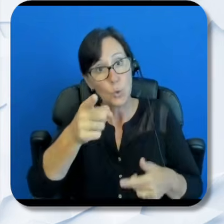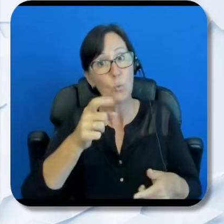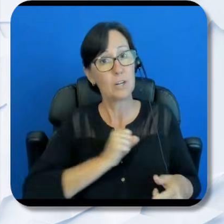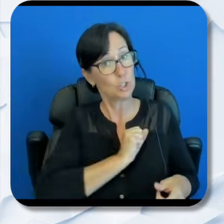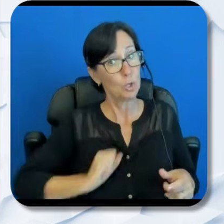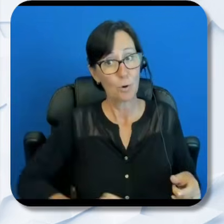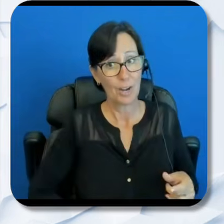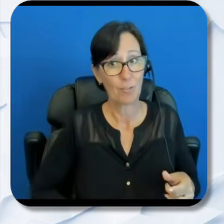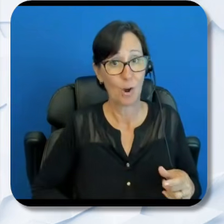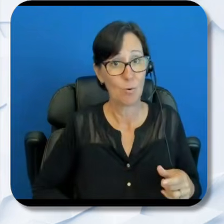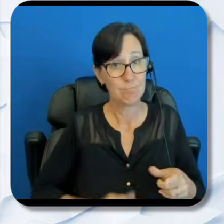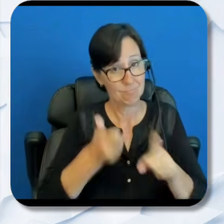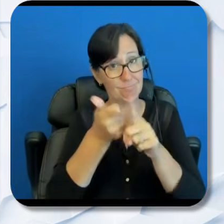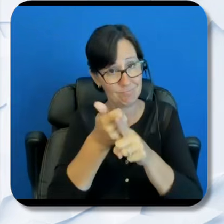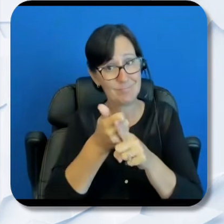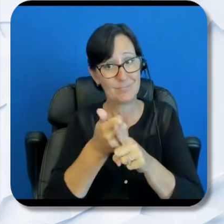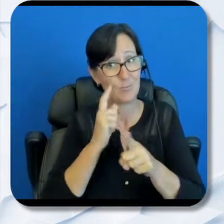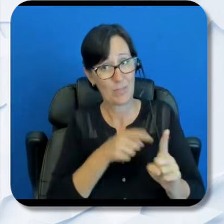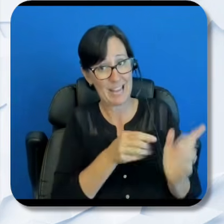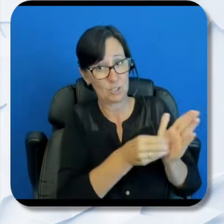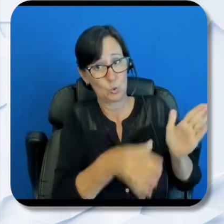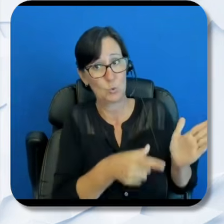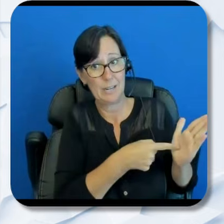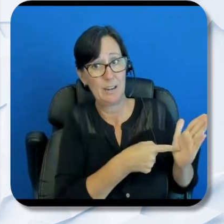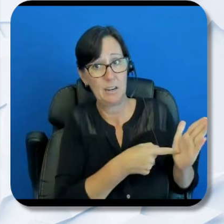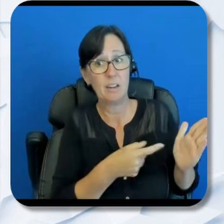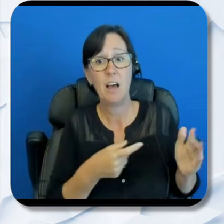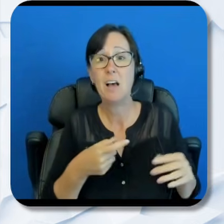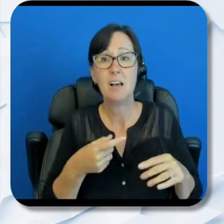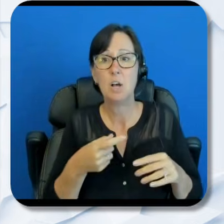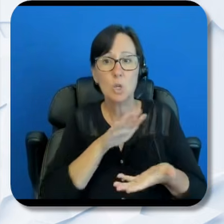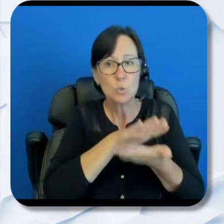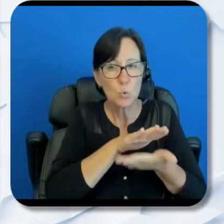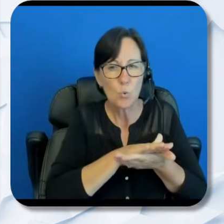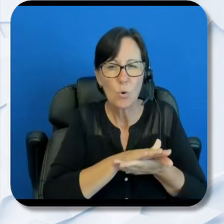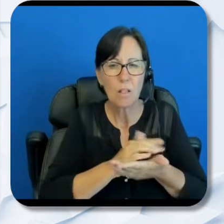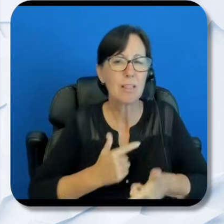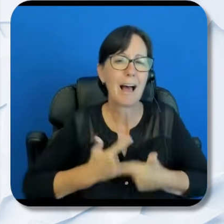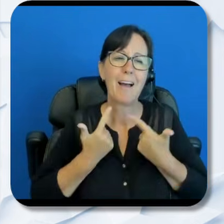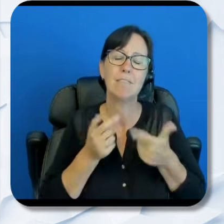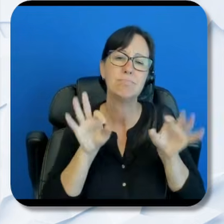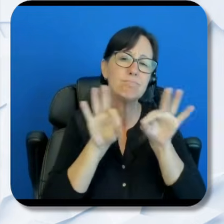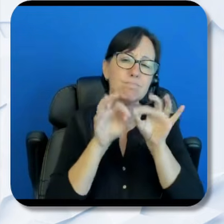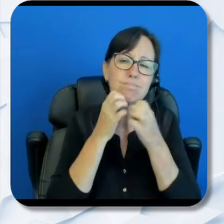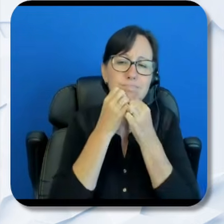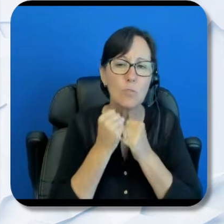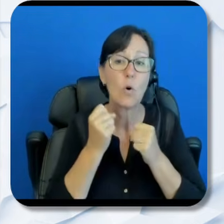Of a student. And school life matters more than ever for our students who are unhoused.